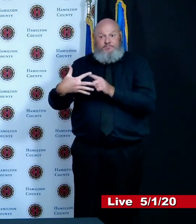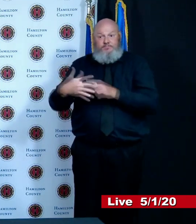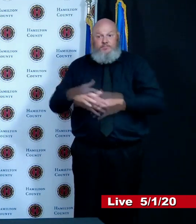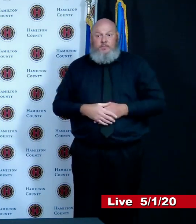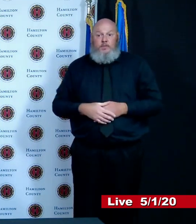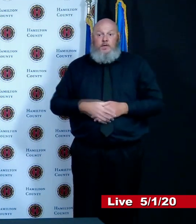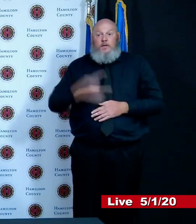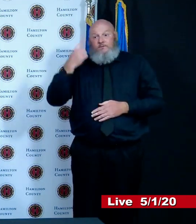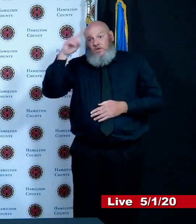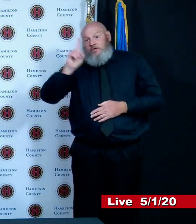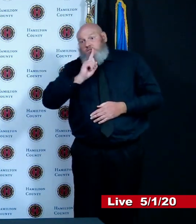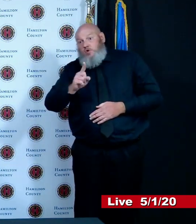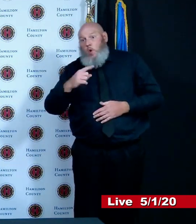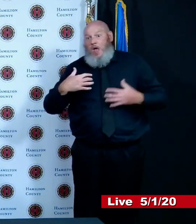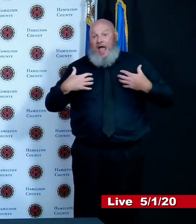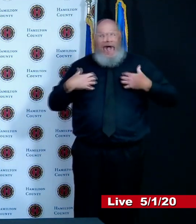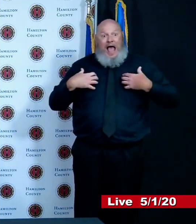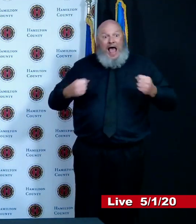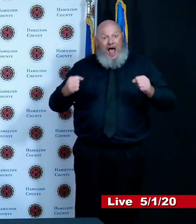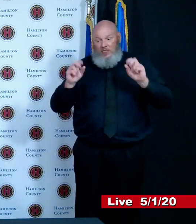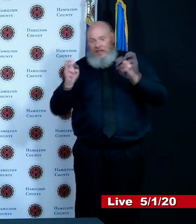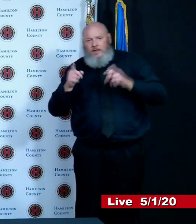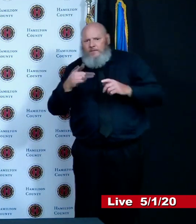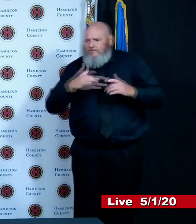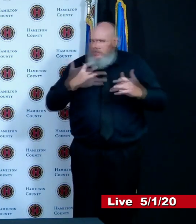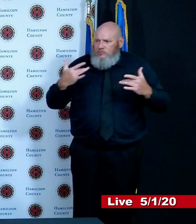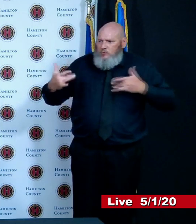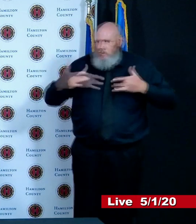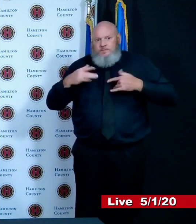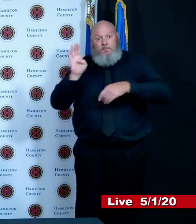obviously hand hygiene is something we've been talking about since January